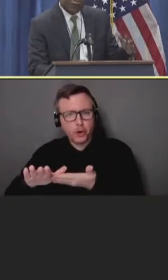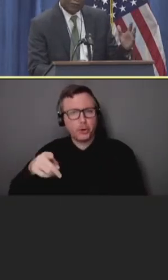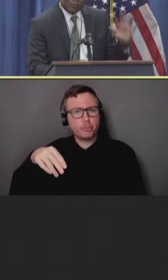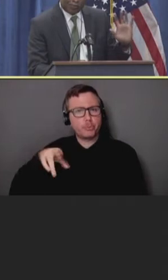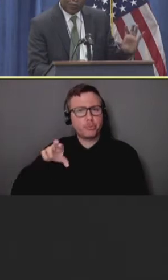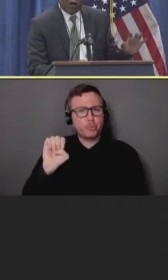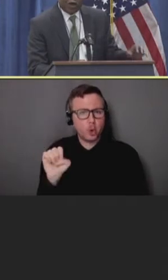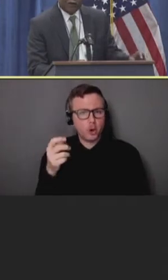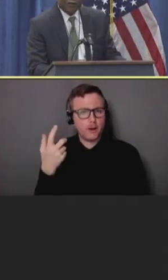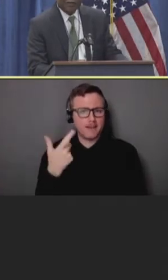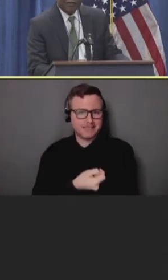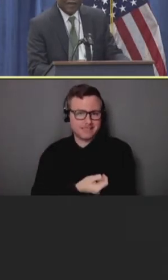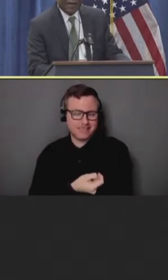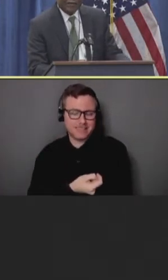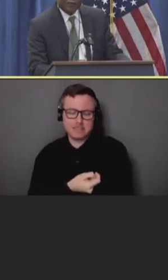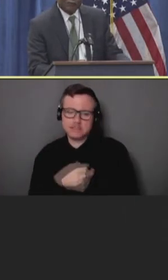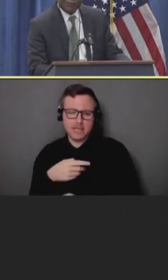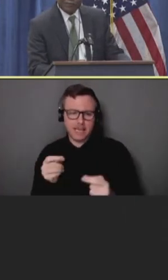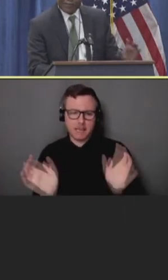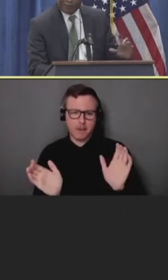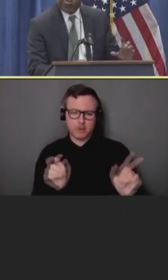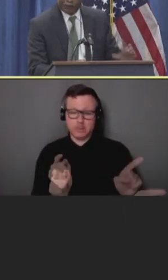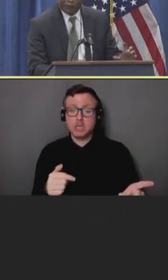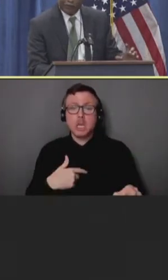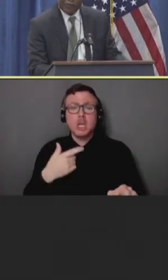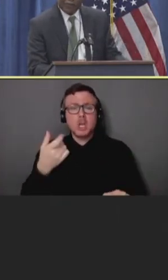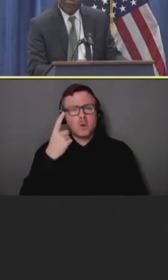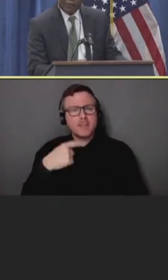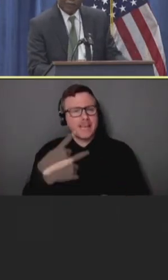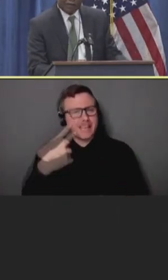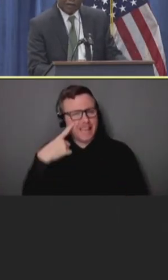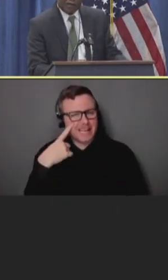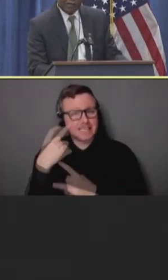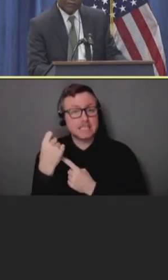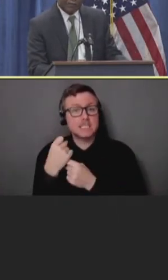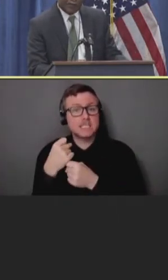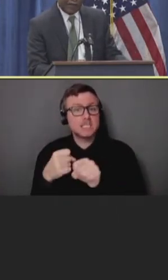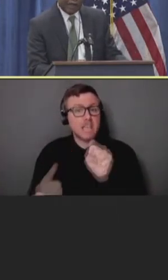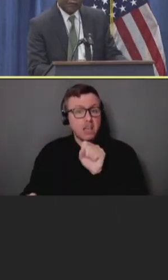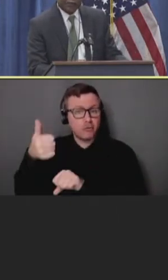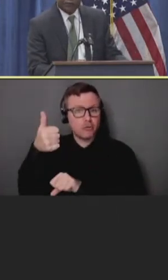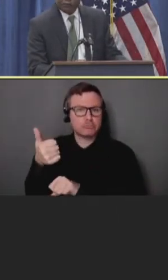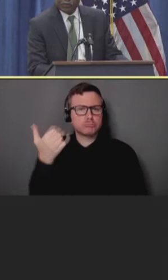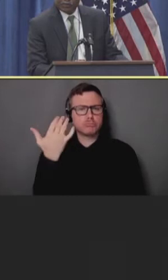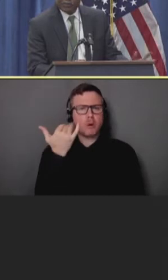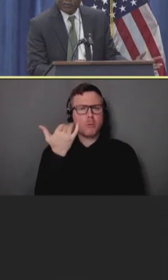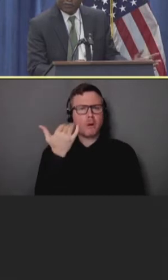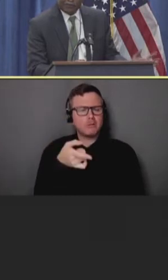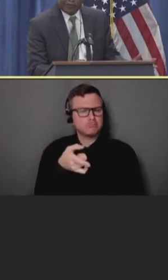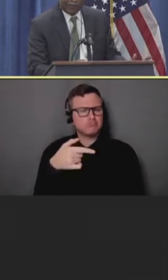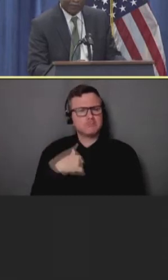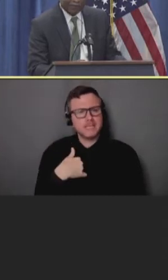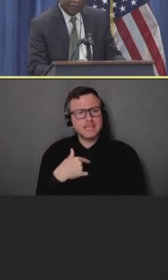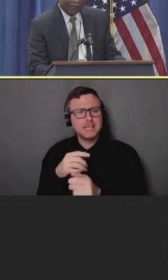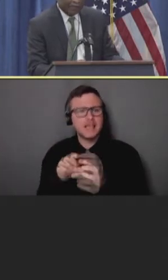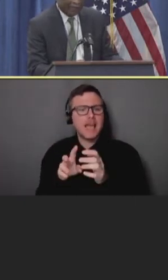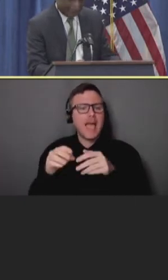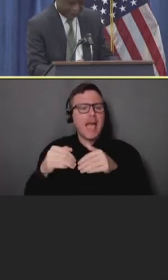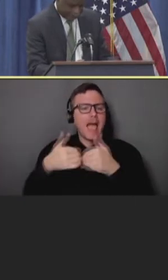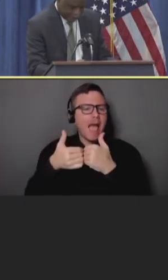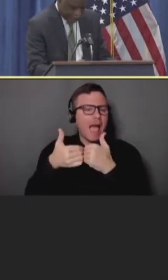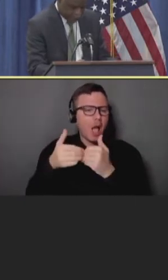there was a thought that it was safer because of how it was developed. And